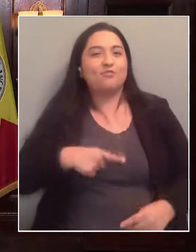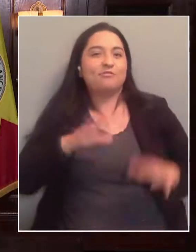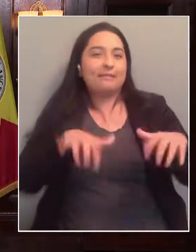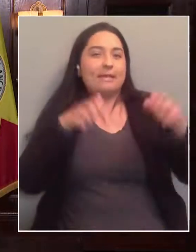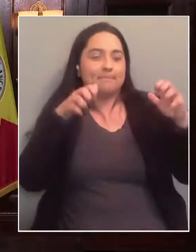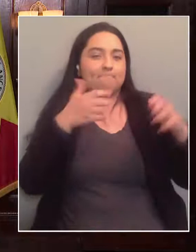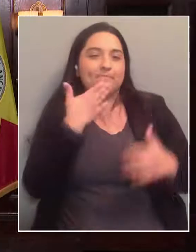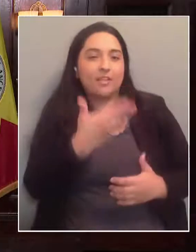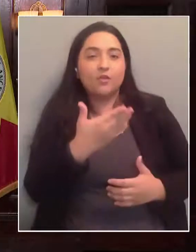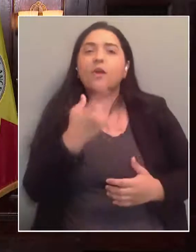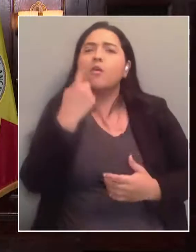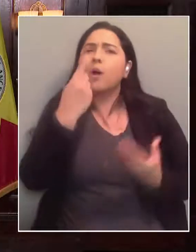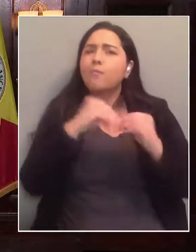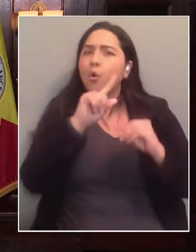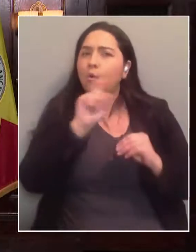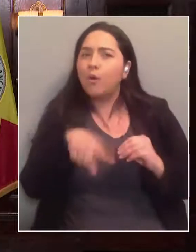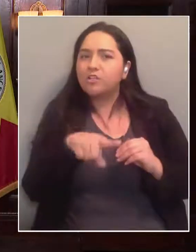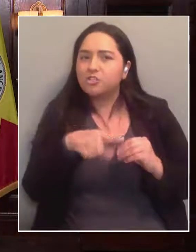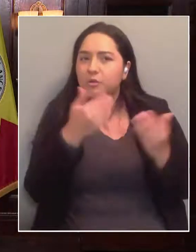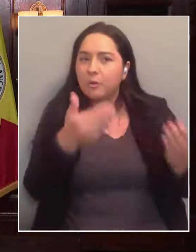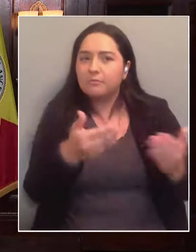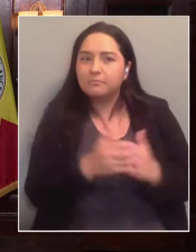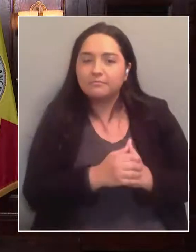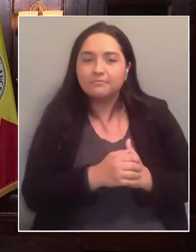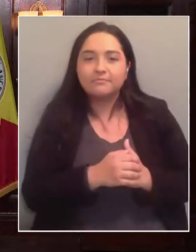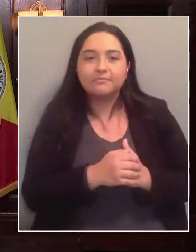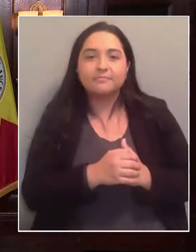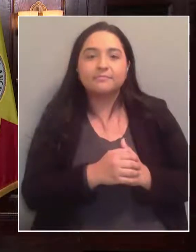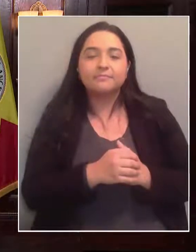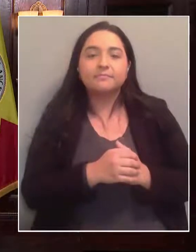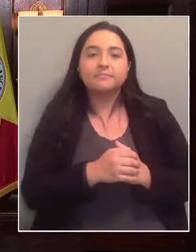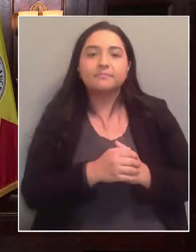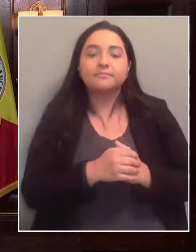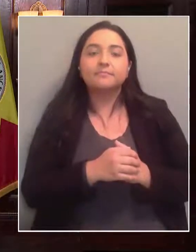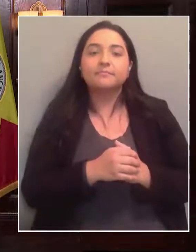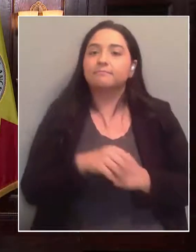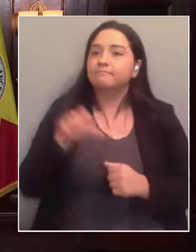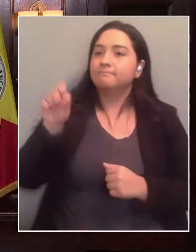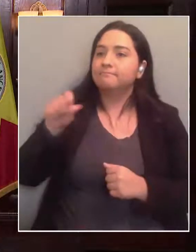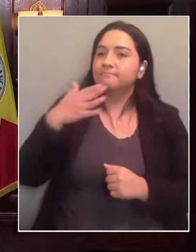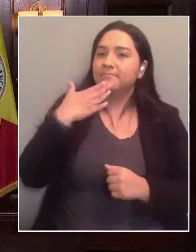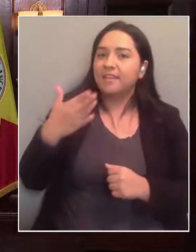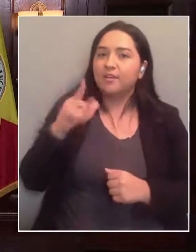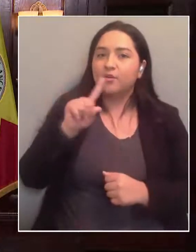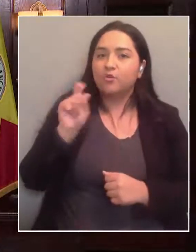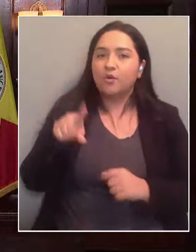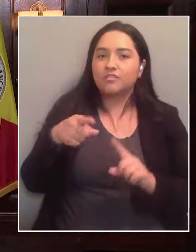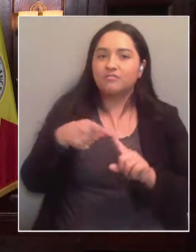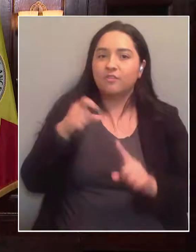OH THERE WAS ONE MORE QUESTION. GO AHEAD. THANK YOU, AND THAT COMES